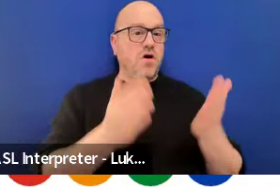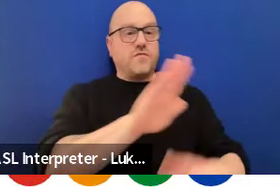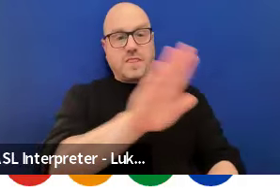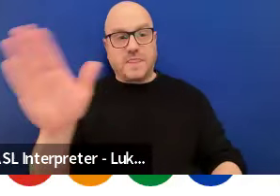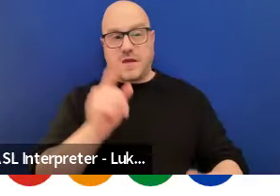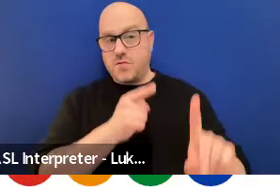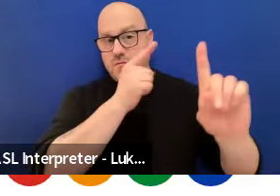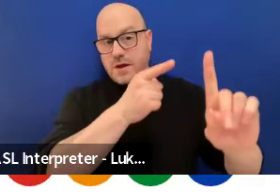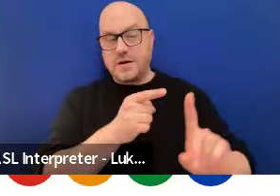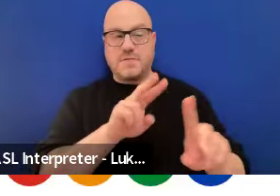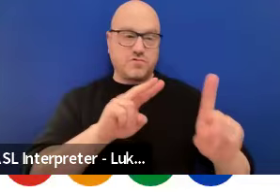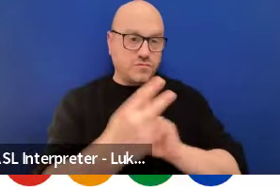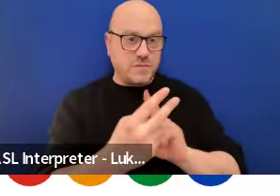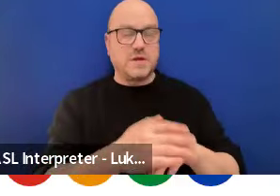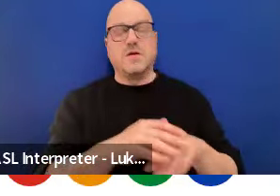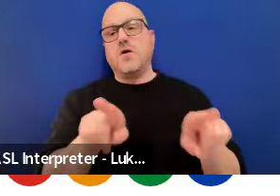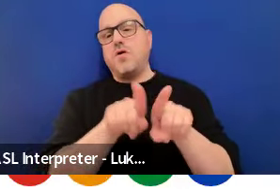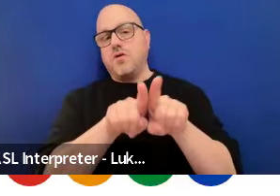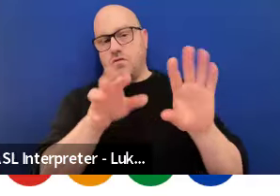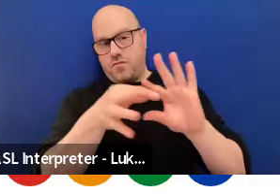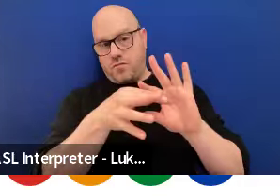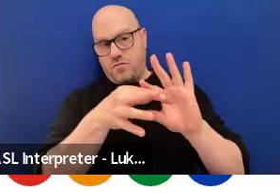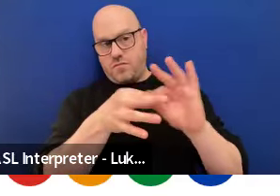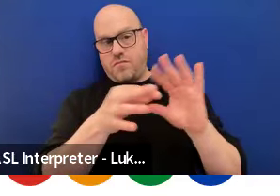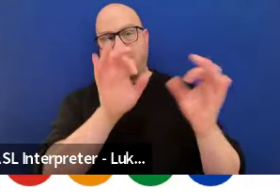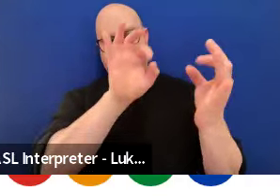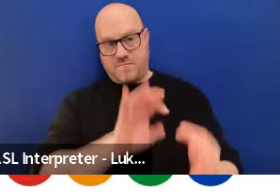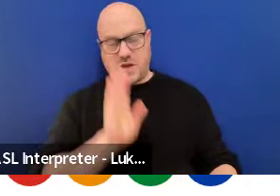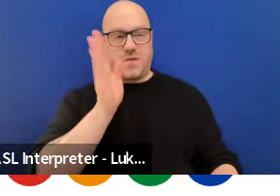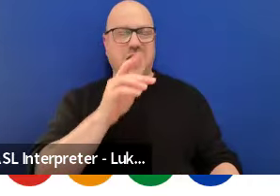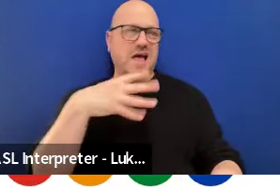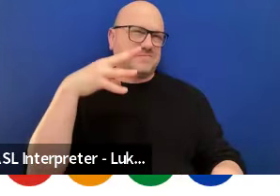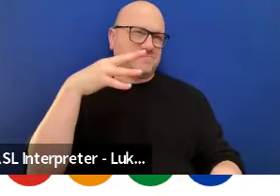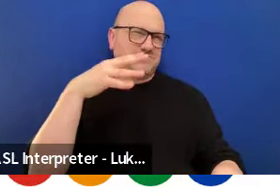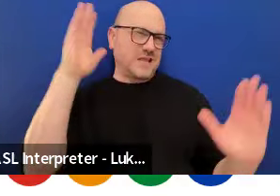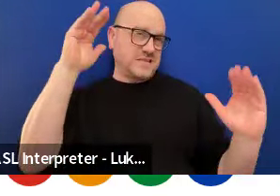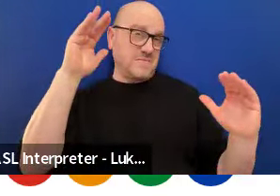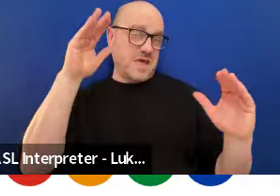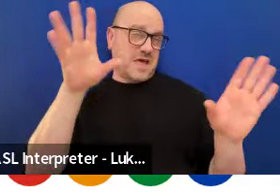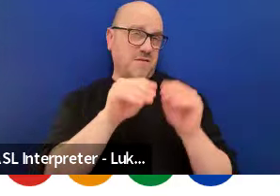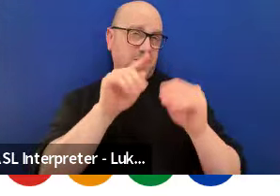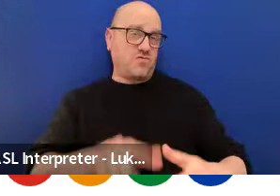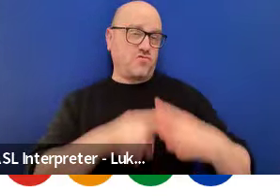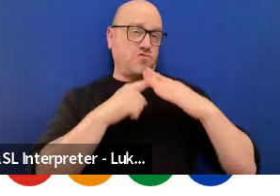THROUGHOUT THE DEVELOPMENT TO OFFER THEIR PERSPECTIVES AND PROVIDE FEEDBACK.